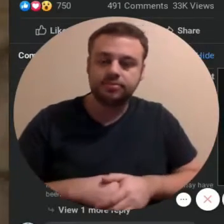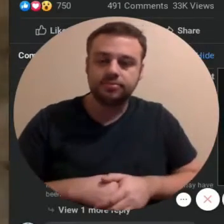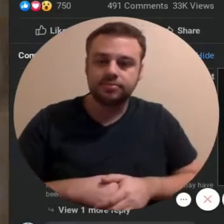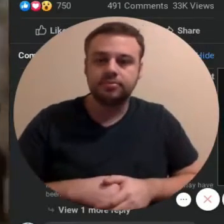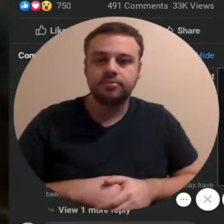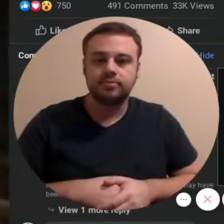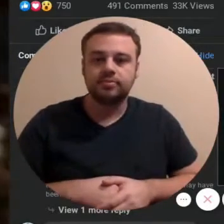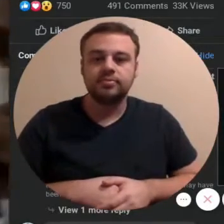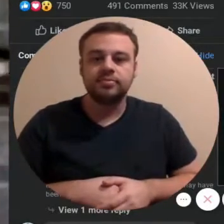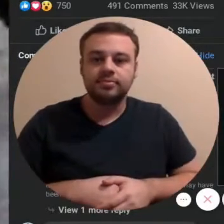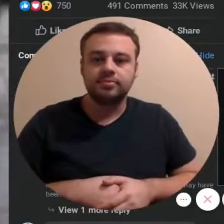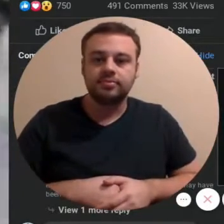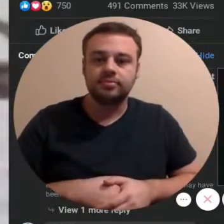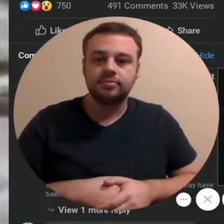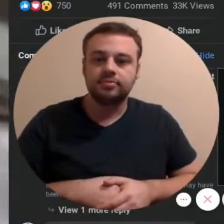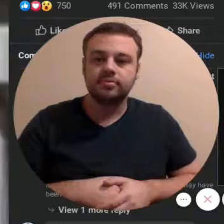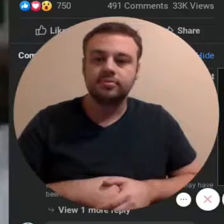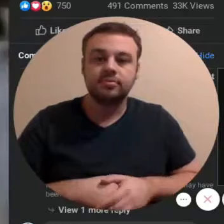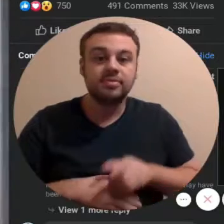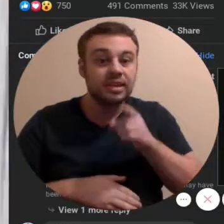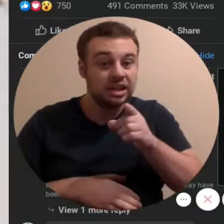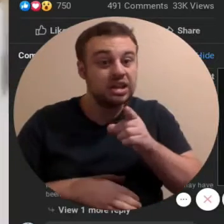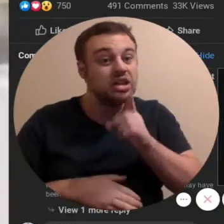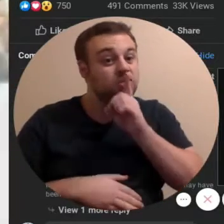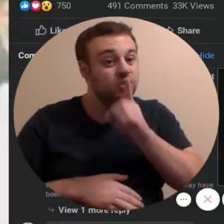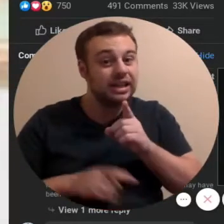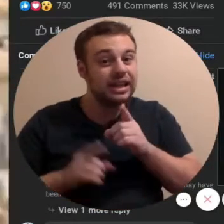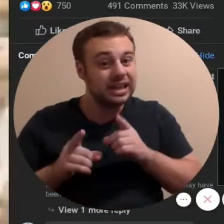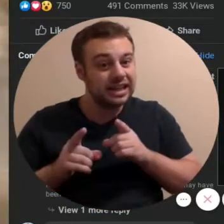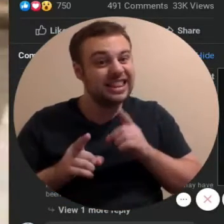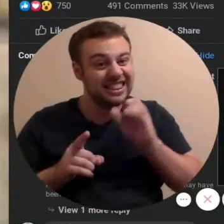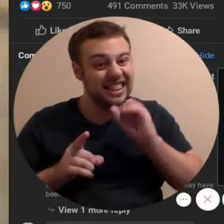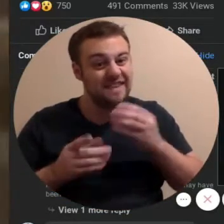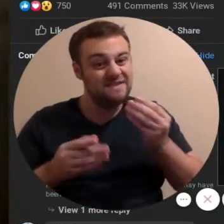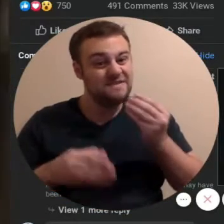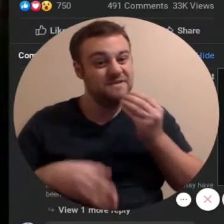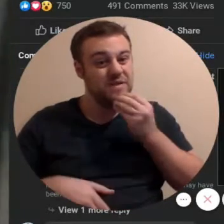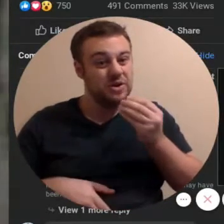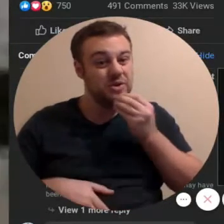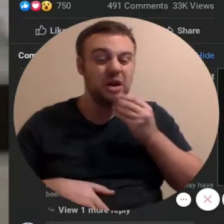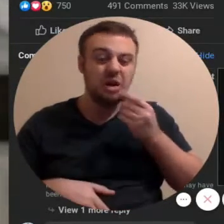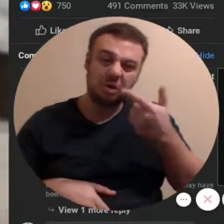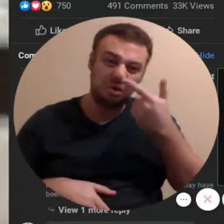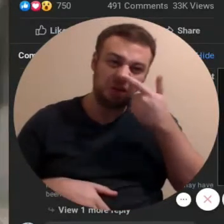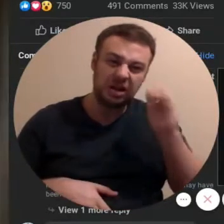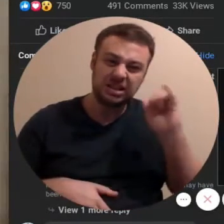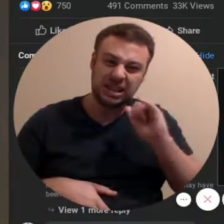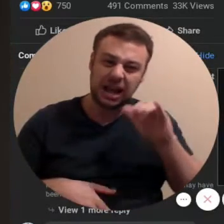Erica: Coral, it was just like making meatloaf except much less appetizing- in my estimation.